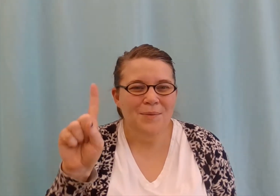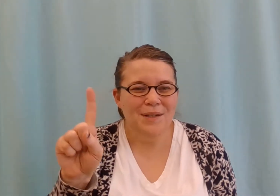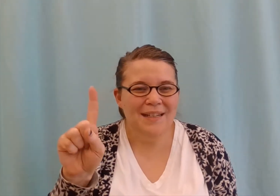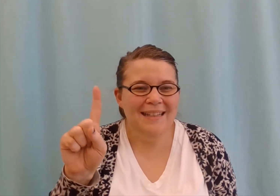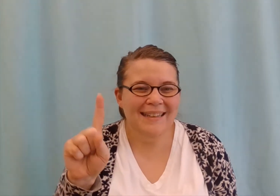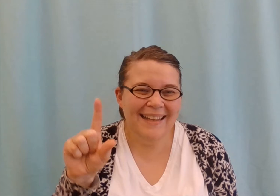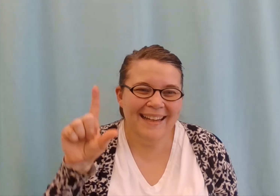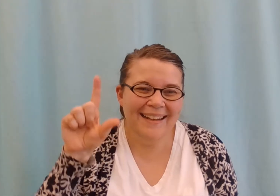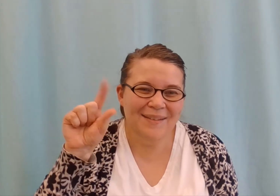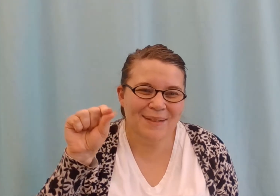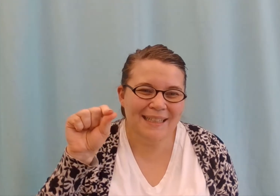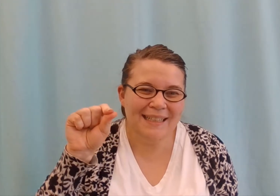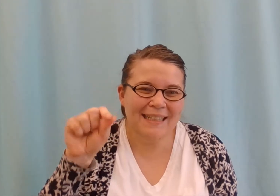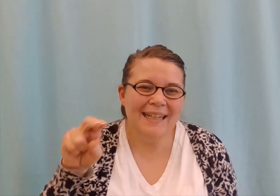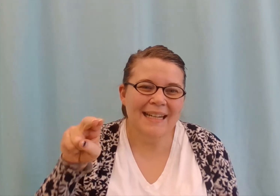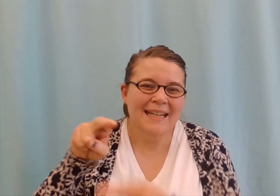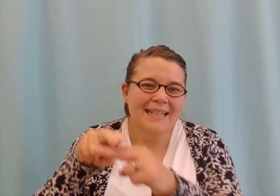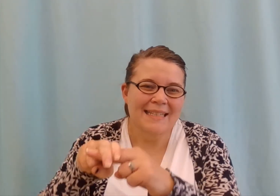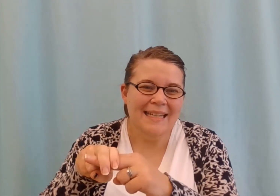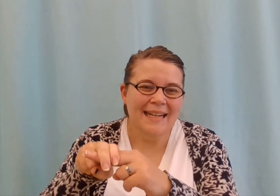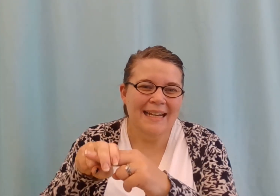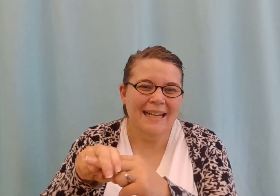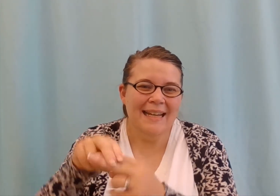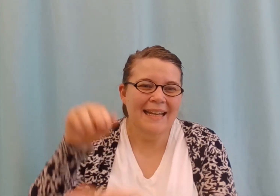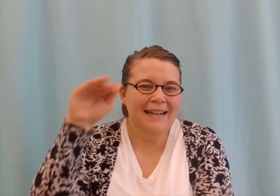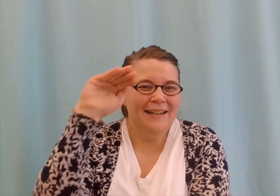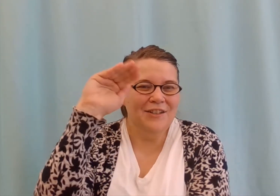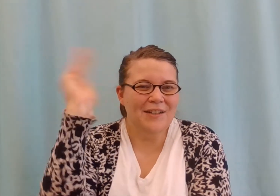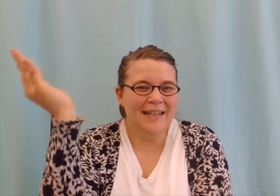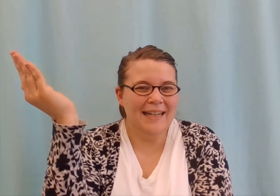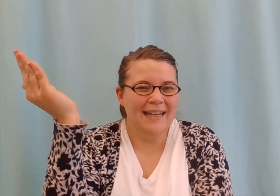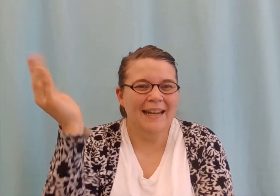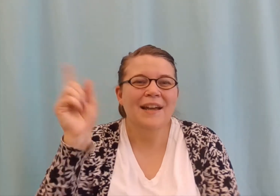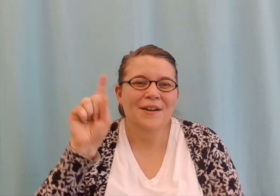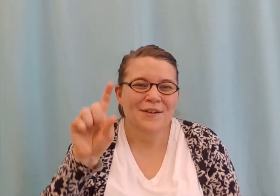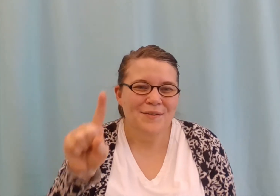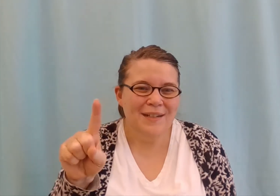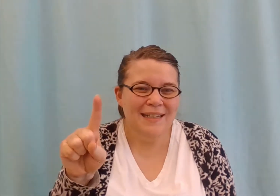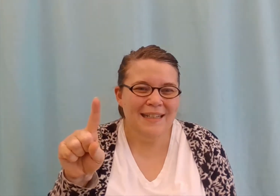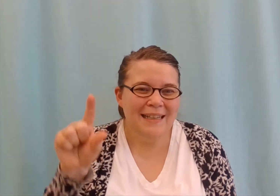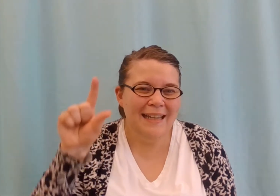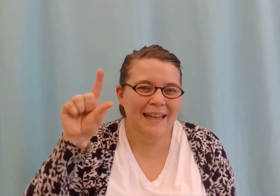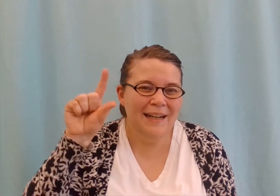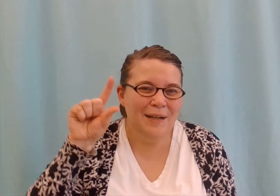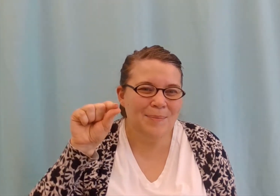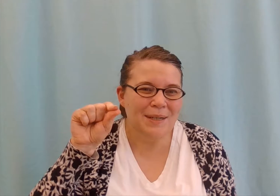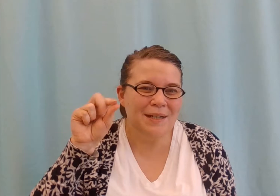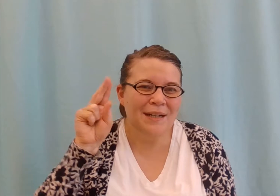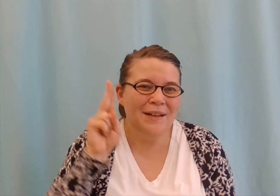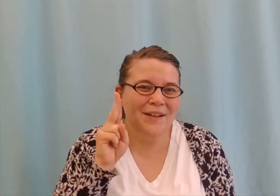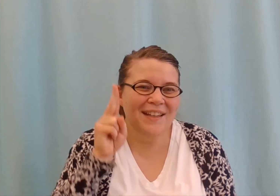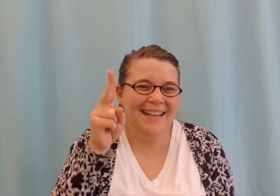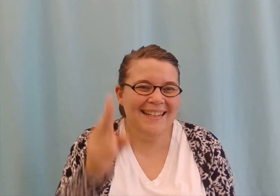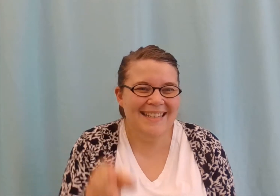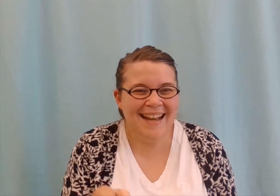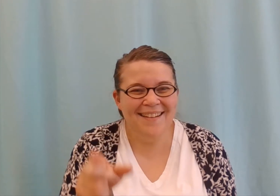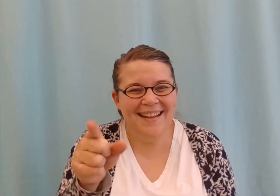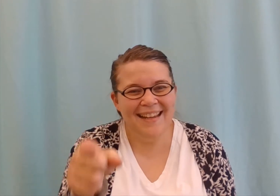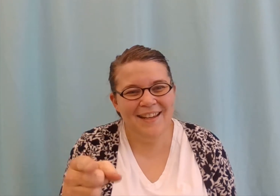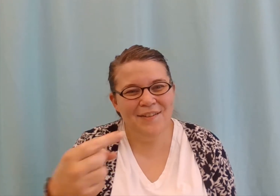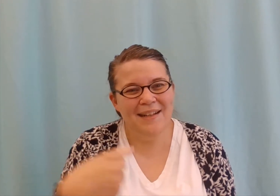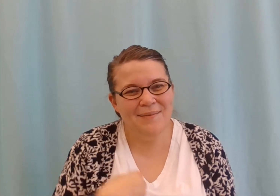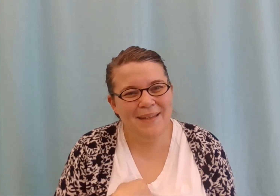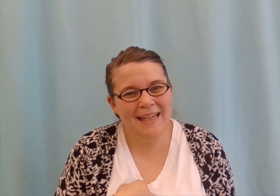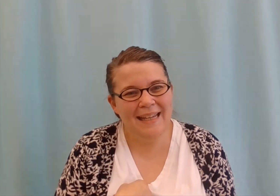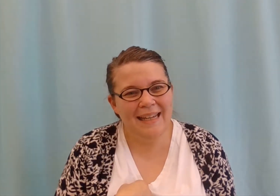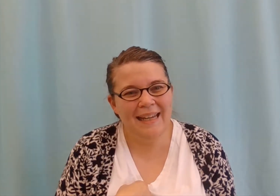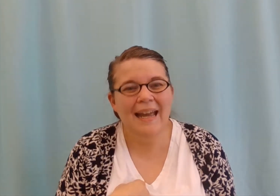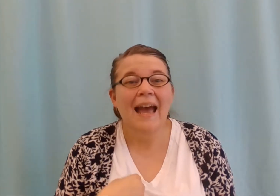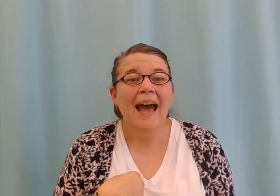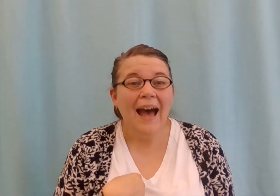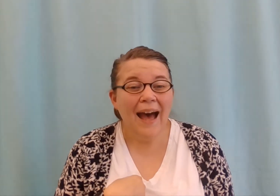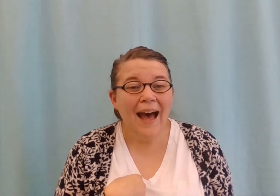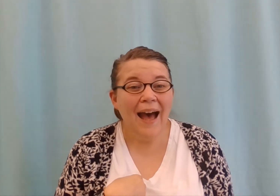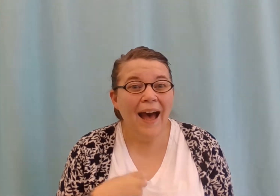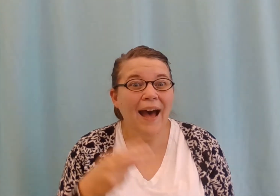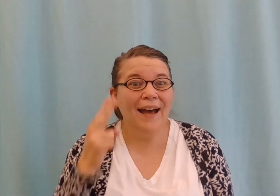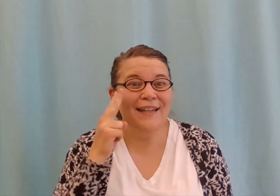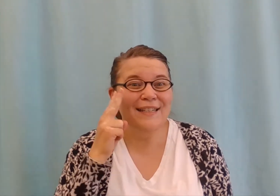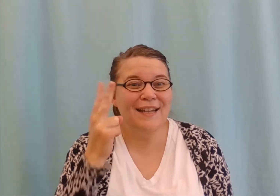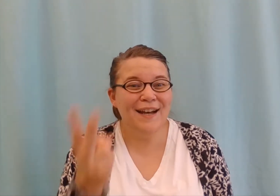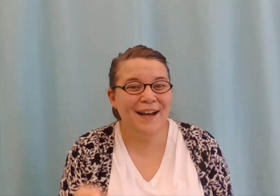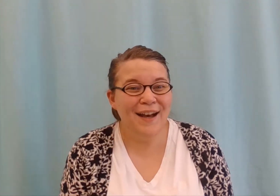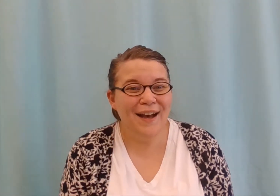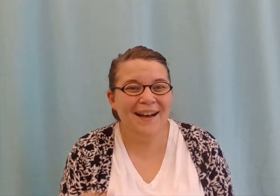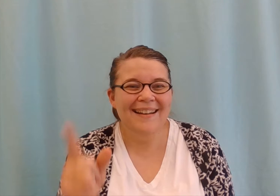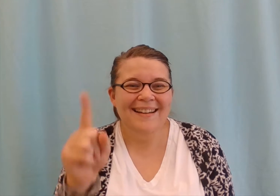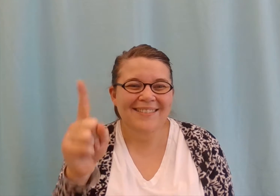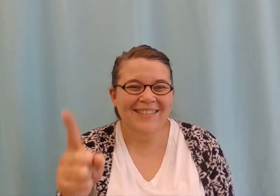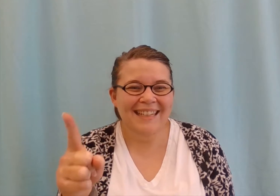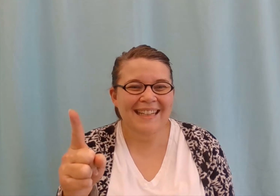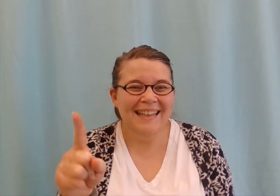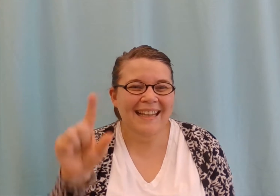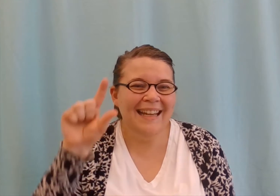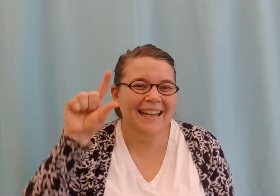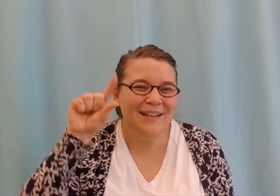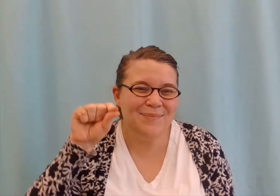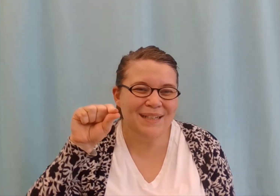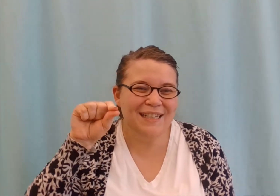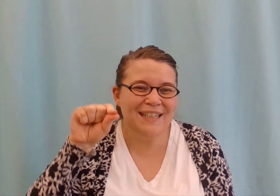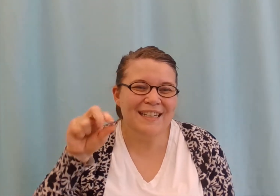One little bird sitting in a tree. One little bird looking down at you and me. I saw one little bird